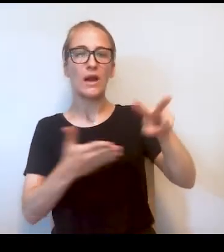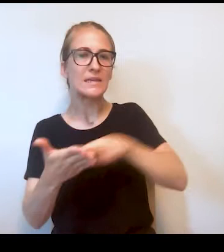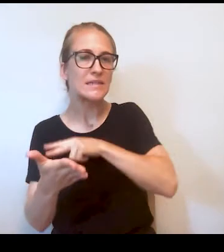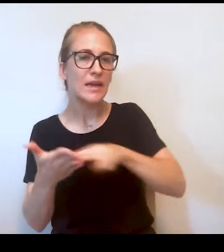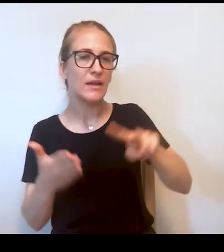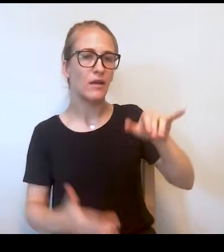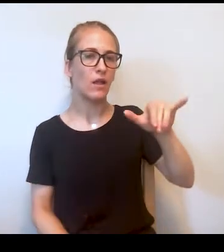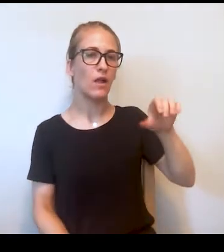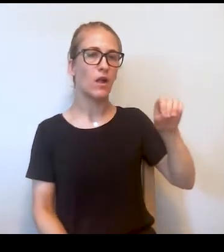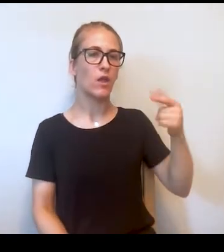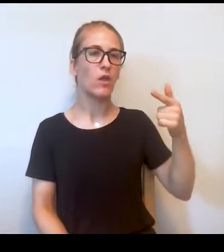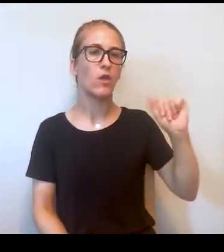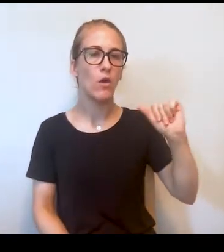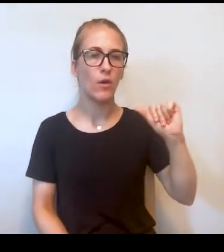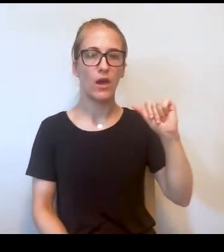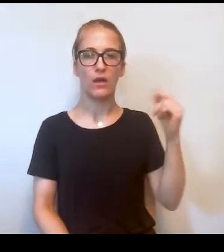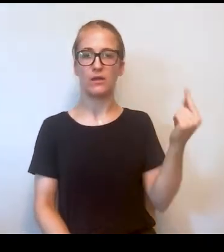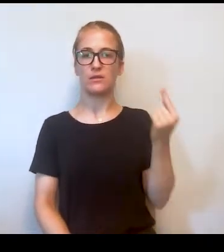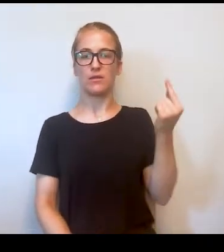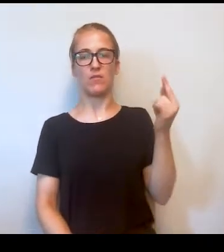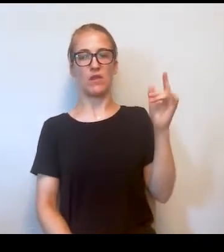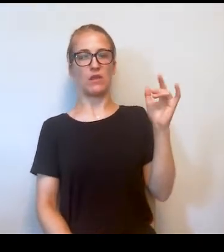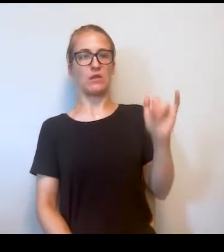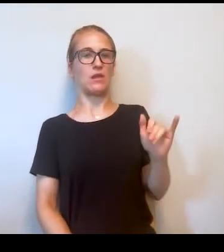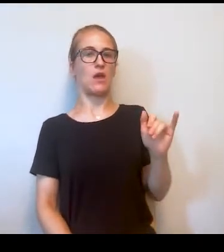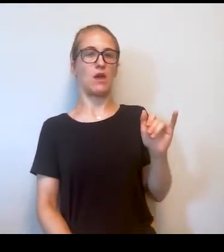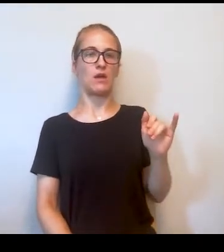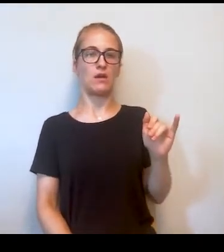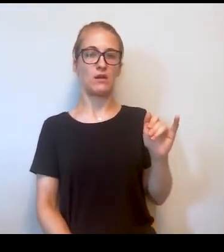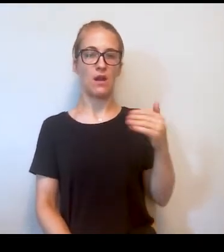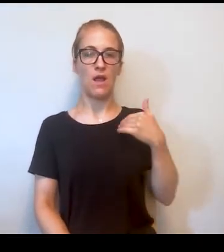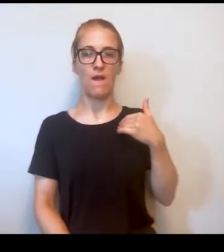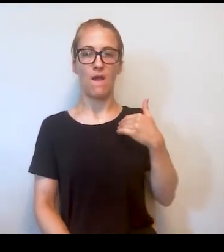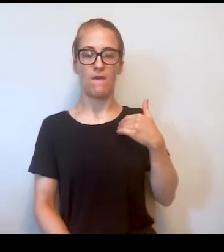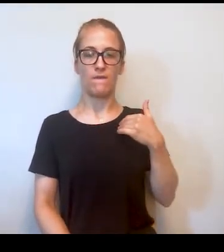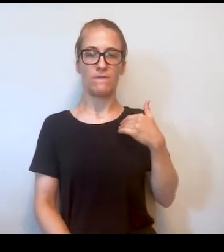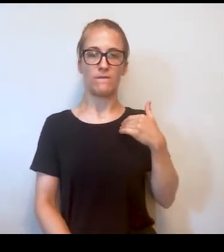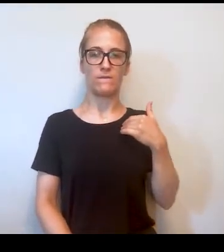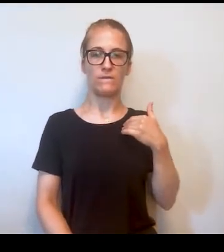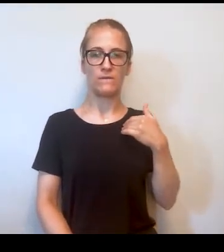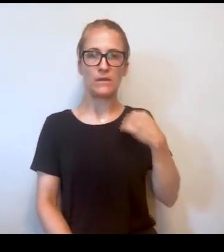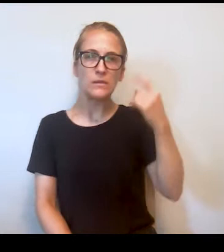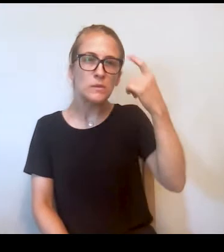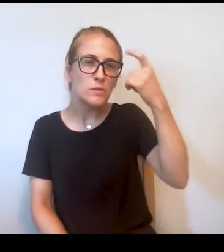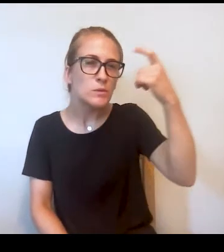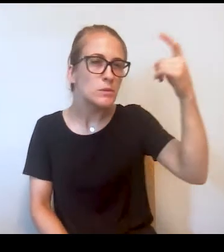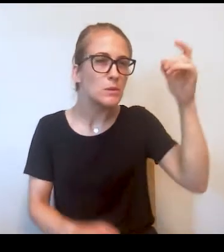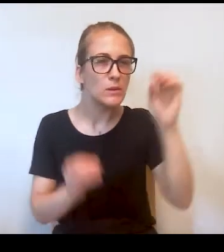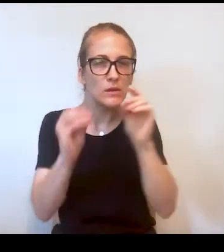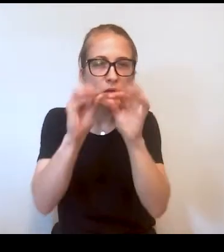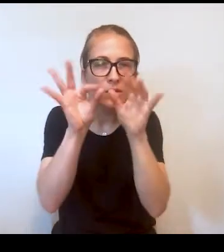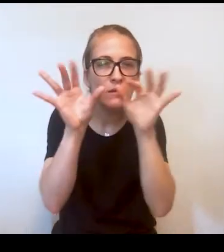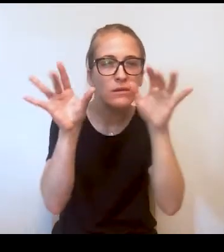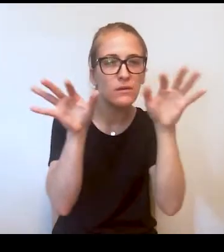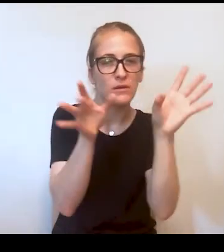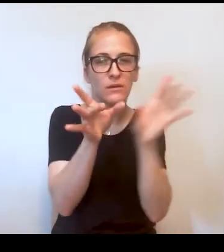or yoga or something that... There's this almost mystical association